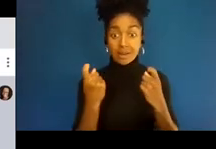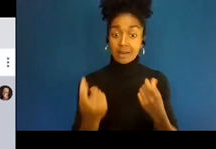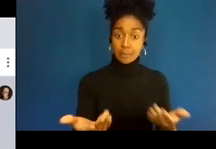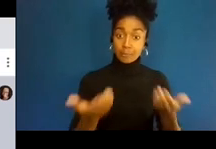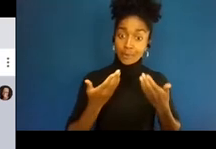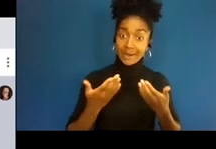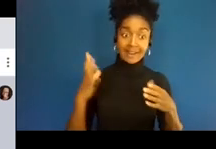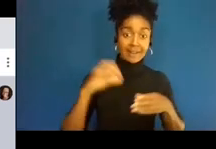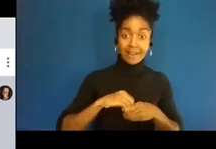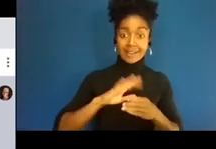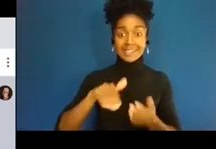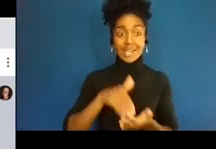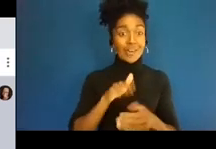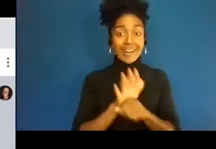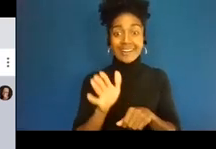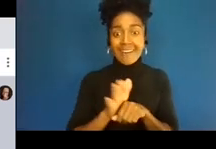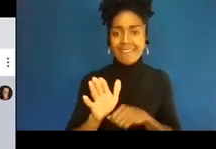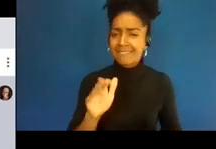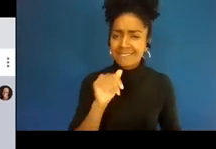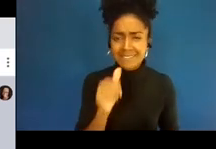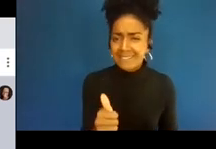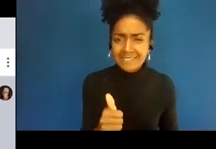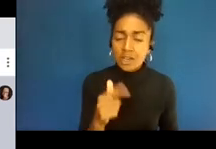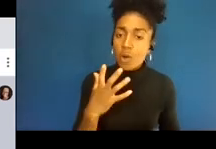because we want to be sure that they have opportunities to flourish in that role,